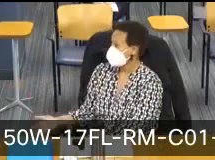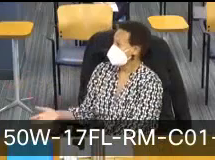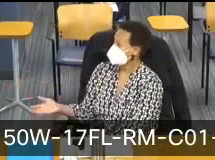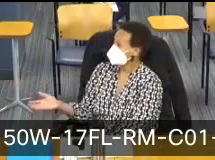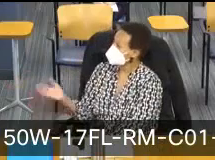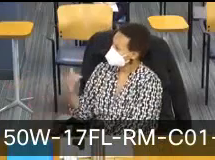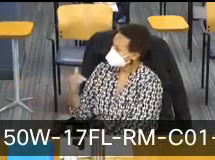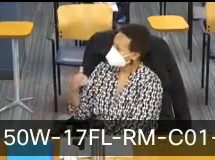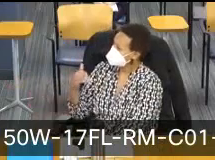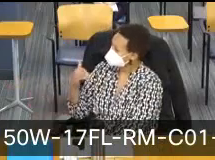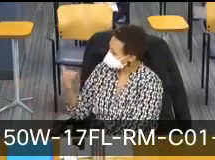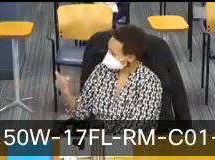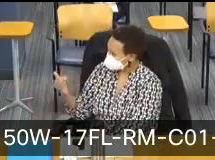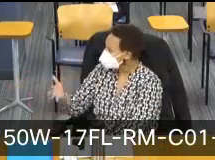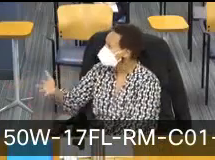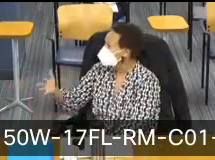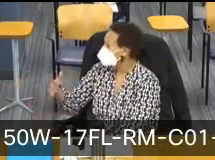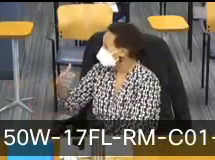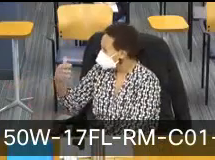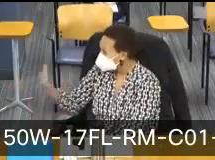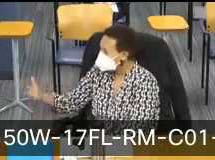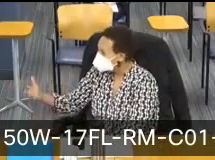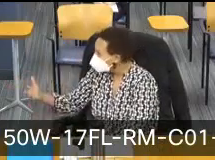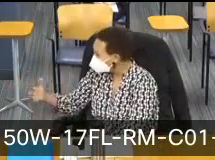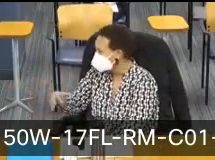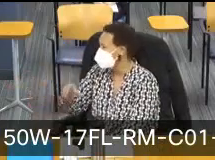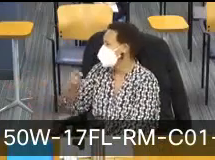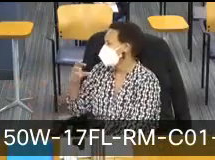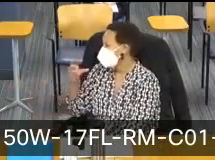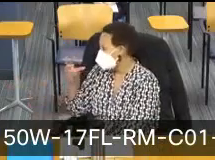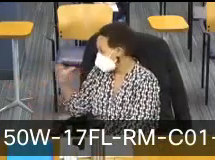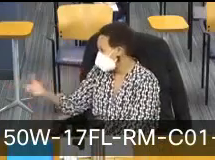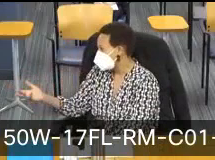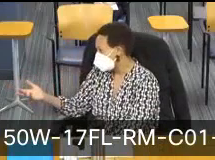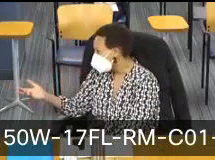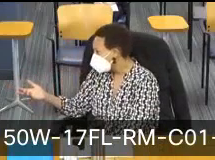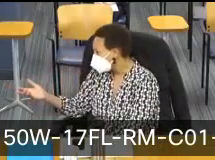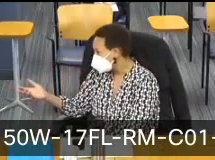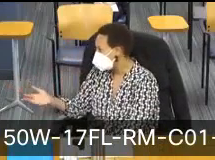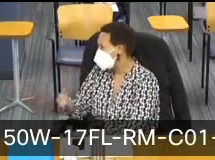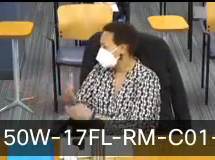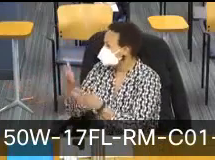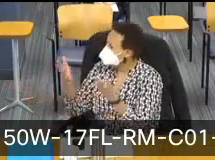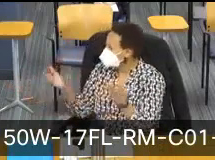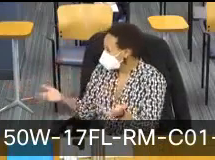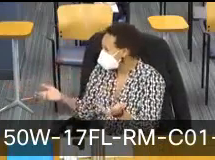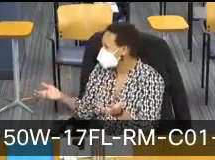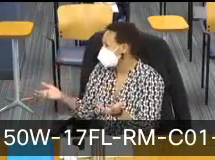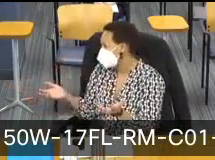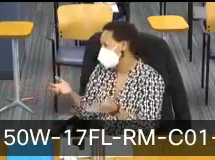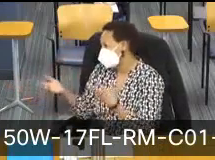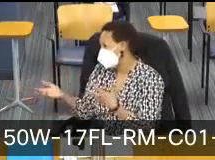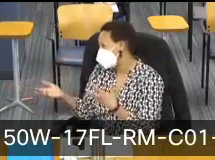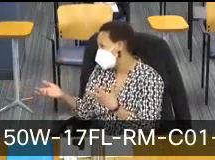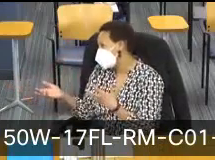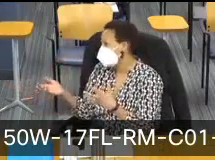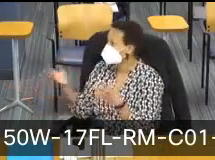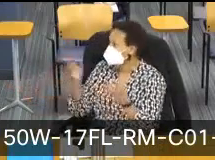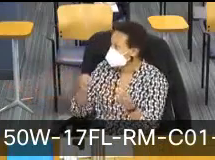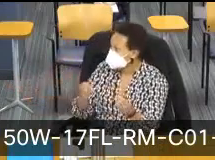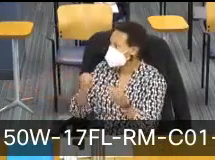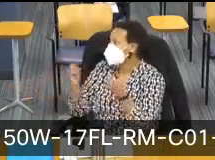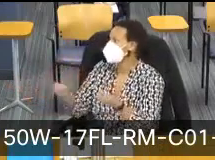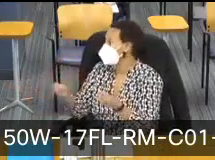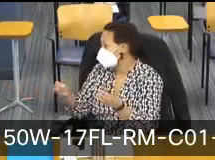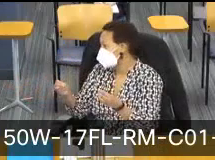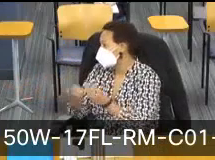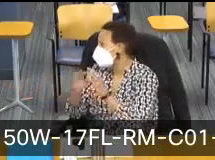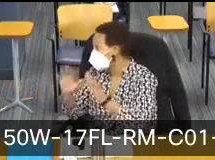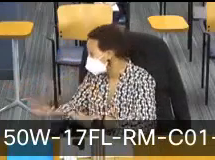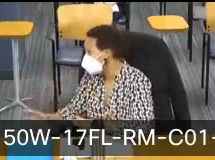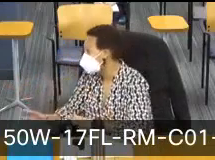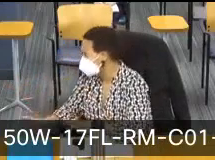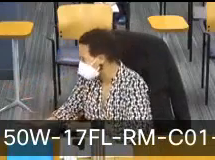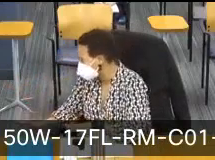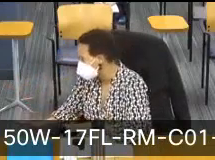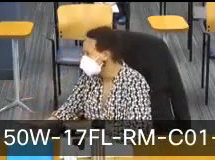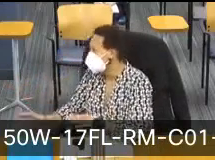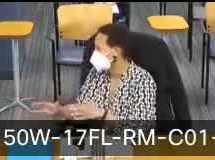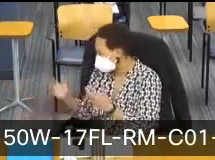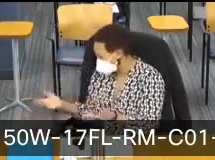And so, even folks who are 65, relatively healthy, and they have covid and their symptoms are mild enough, they don't think they need it. We want the provider and the patient to be saying no, I know I should get treated cause I'm at risk of hospitalization.